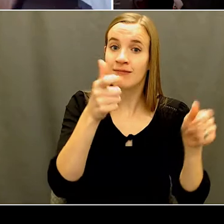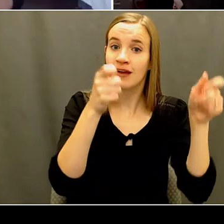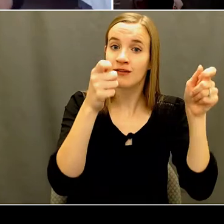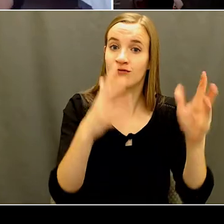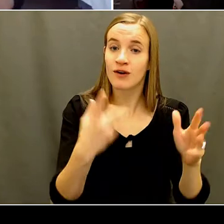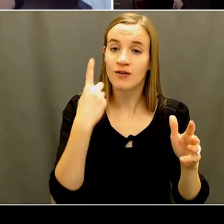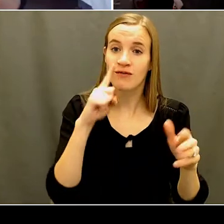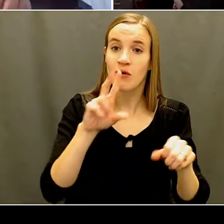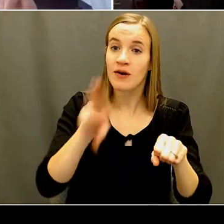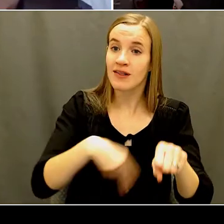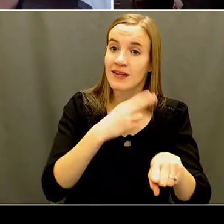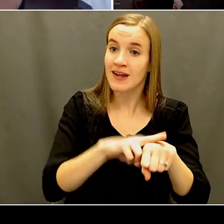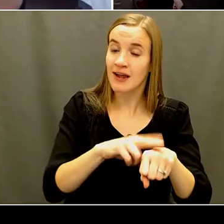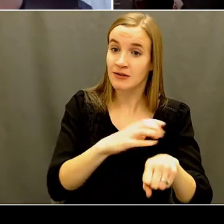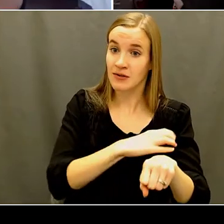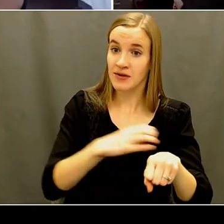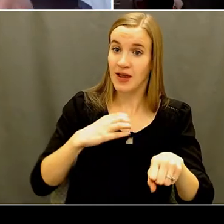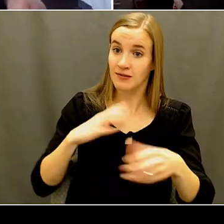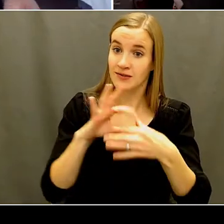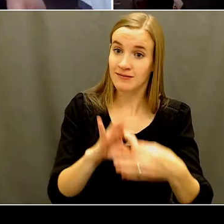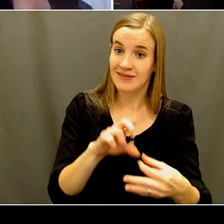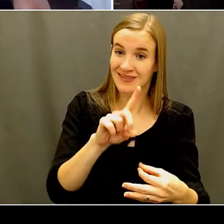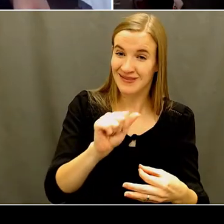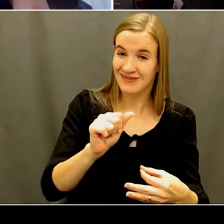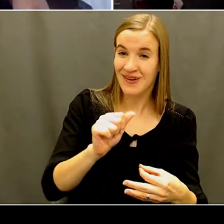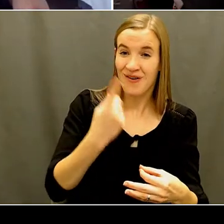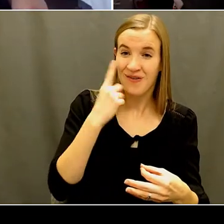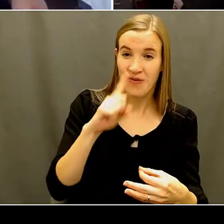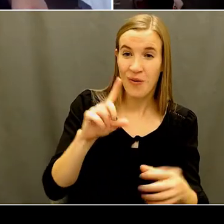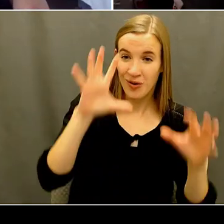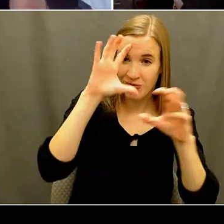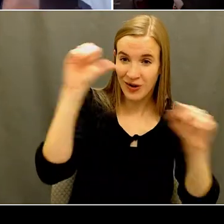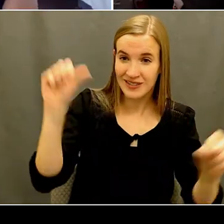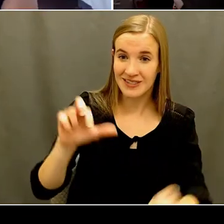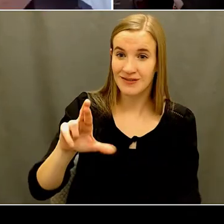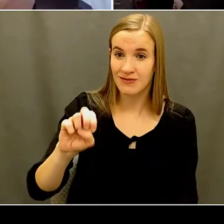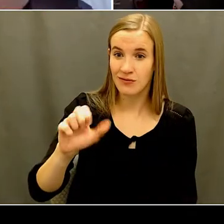Lex actually quit his job at NCD, at the National Council on Disability, to go